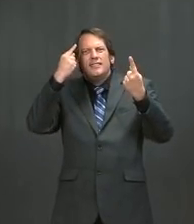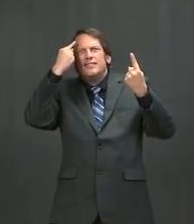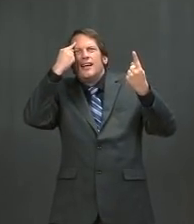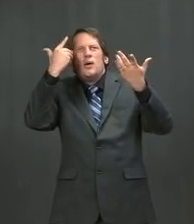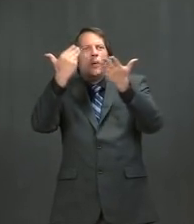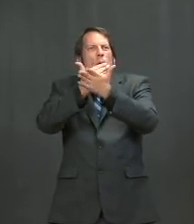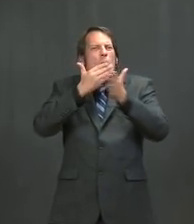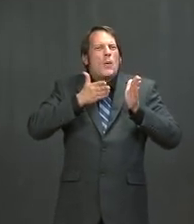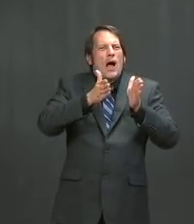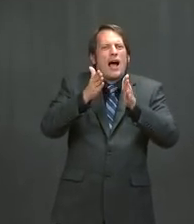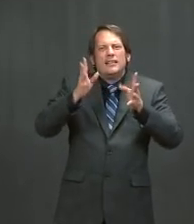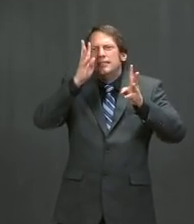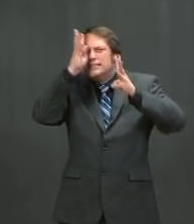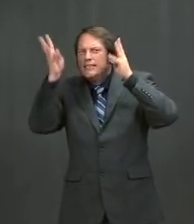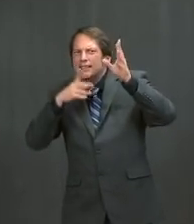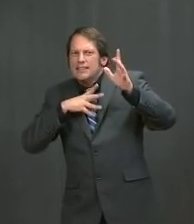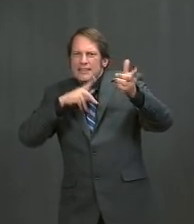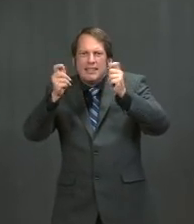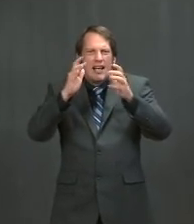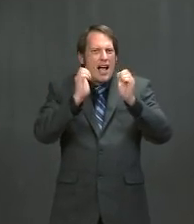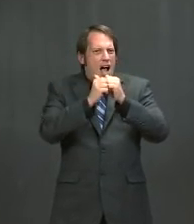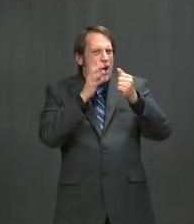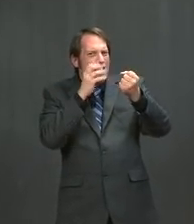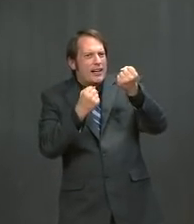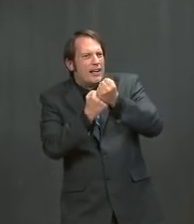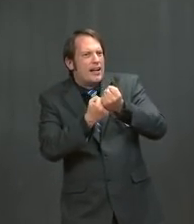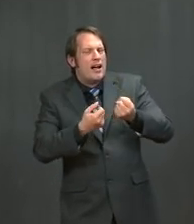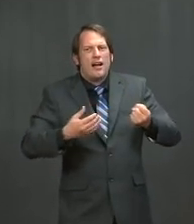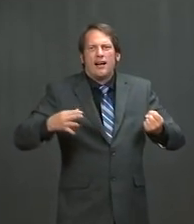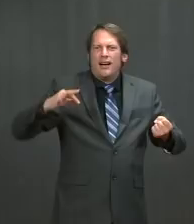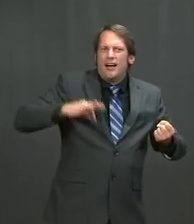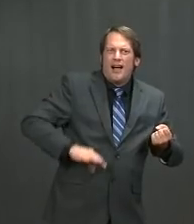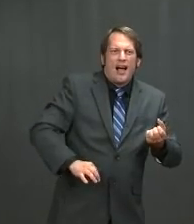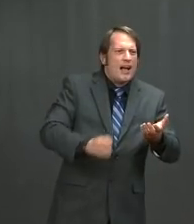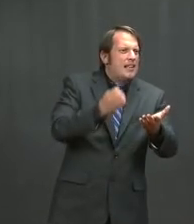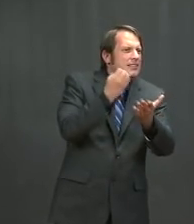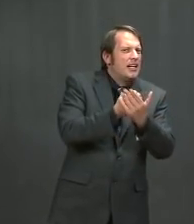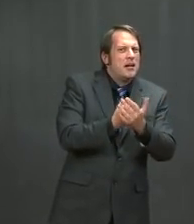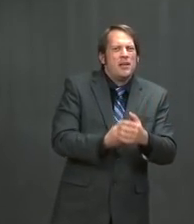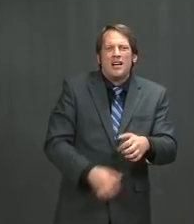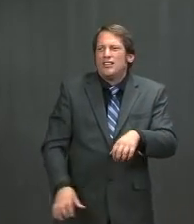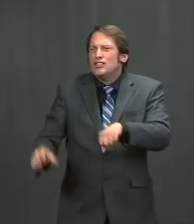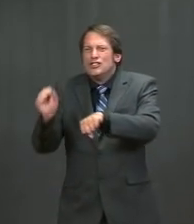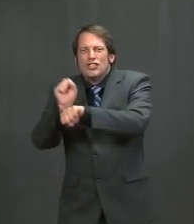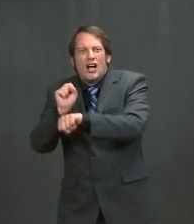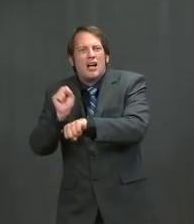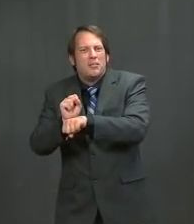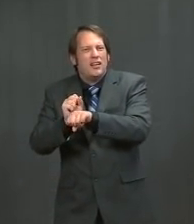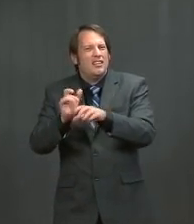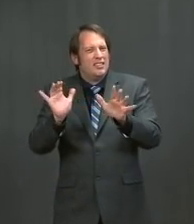in our workers, create jobs. And that's the proposal we put forward and we look forward to having discussions about.